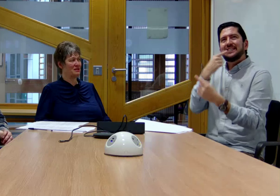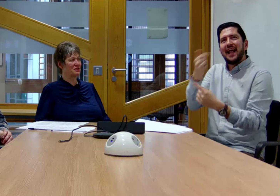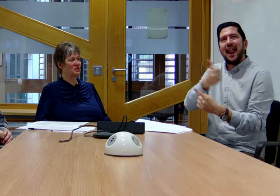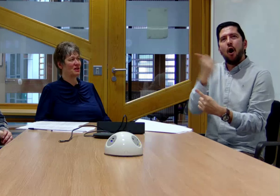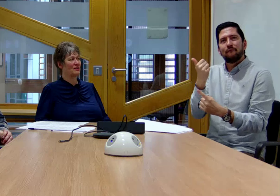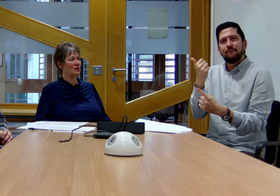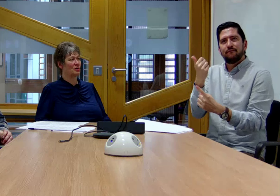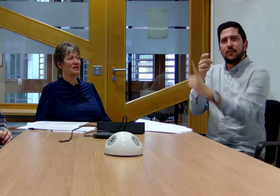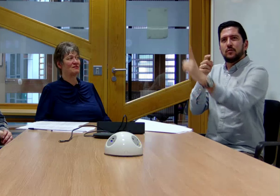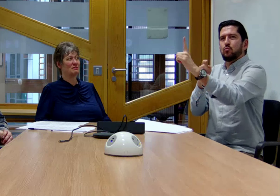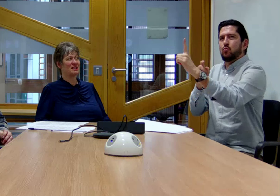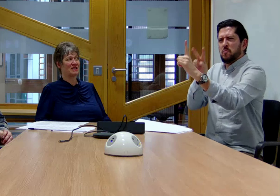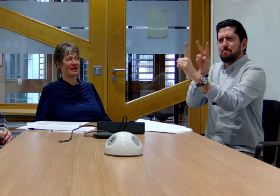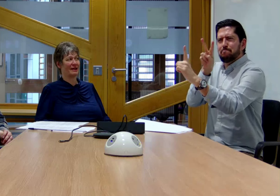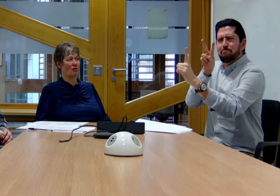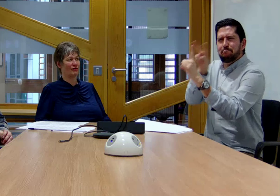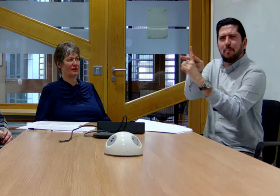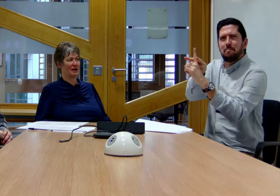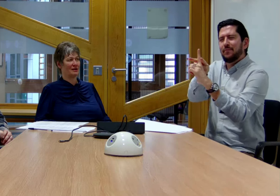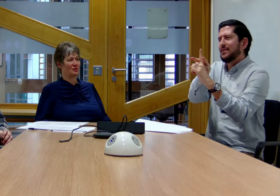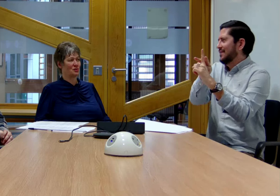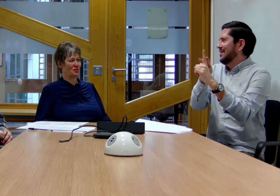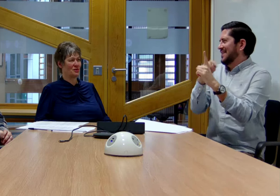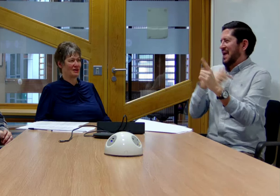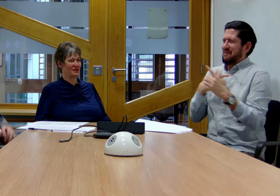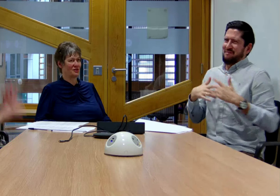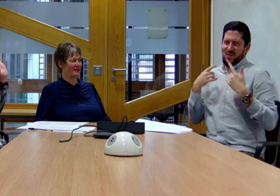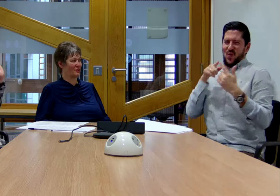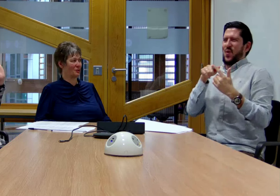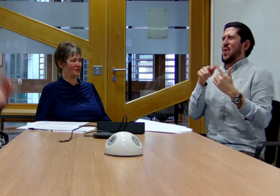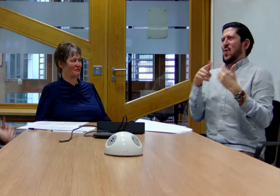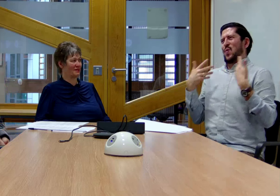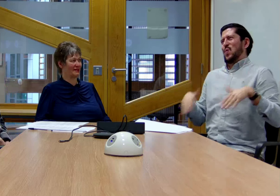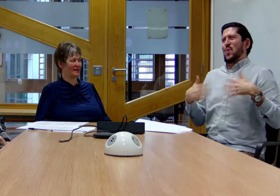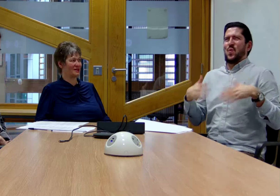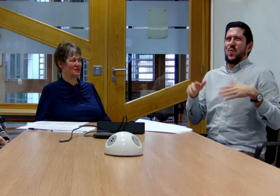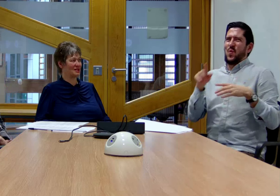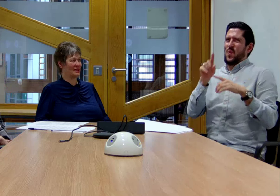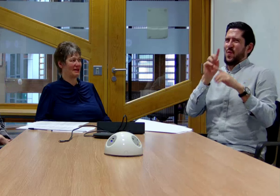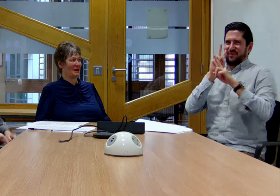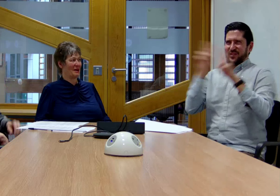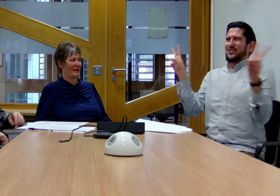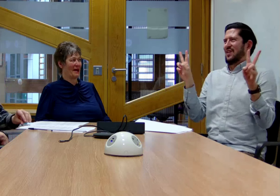that's a person and then it means that you're going to give somebody a telling off, so you